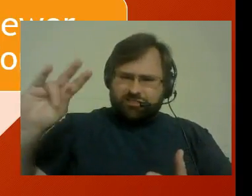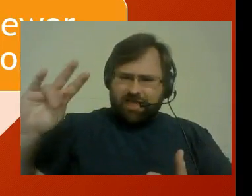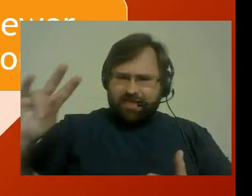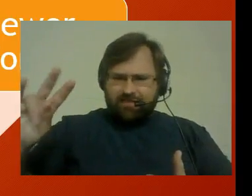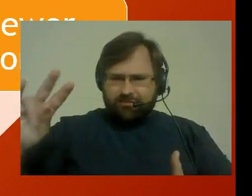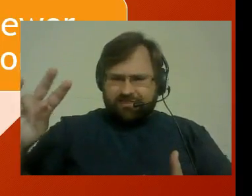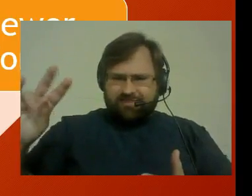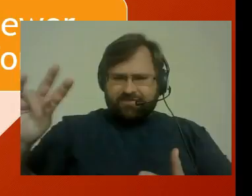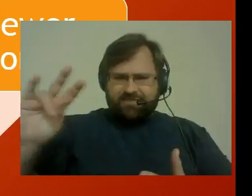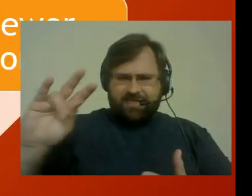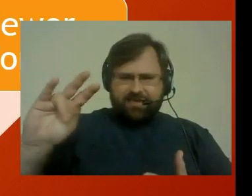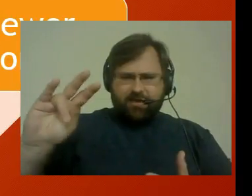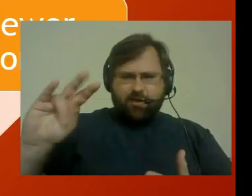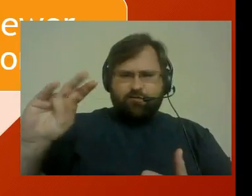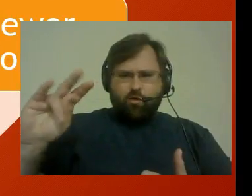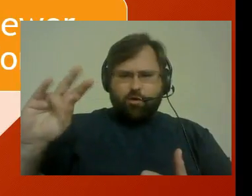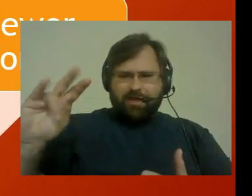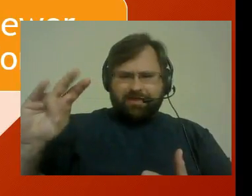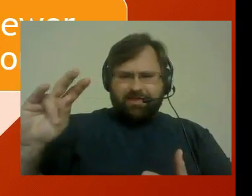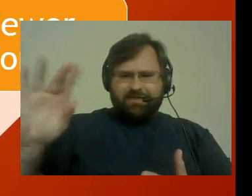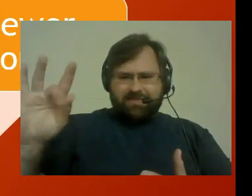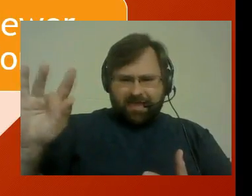of shaken you'll see 17 formed like this